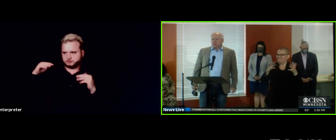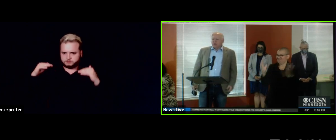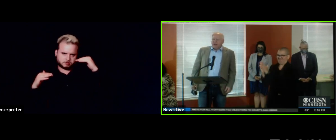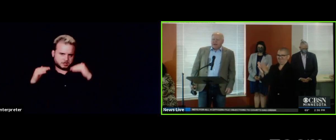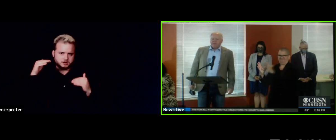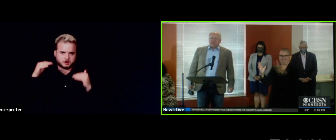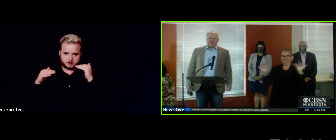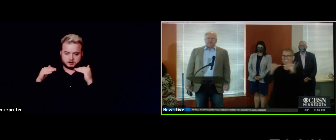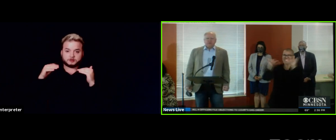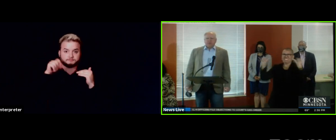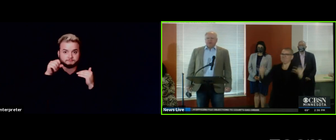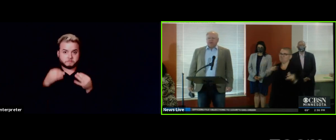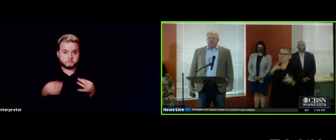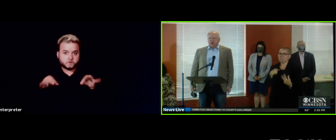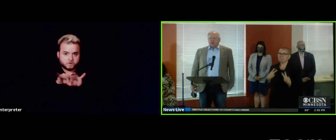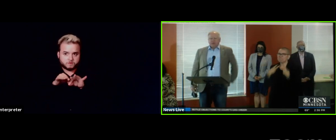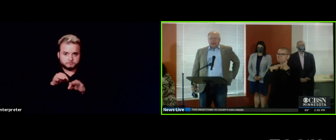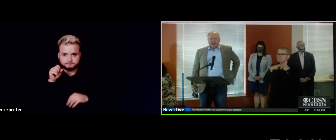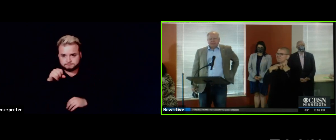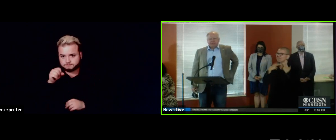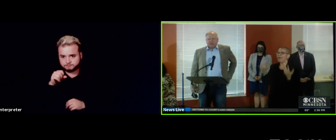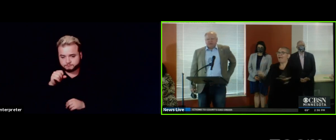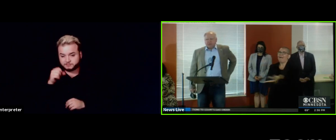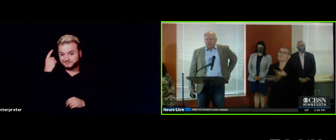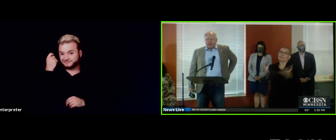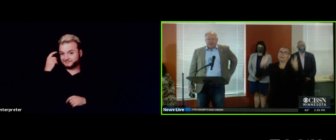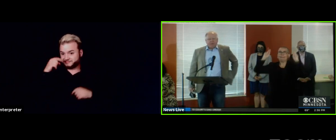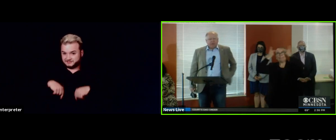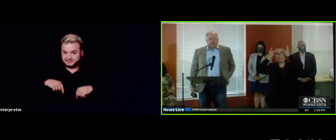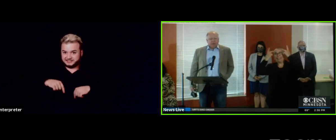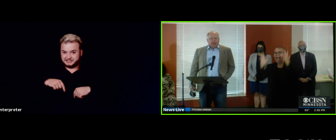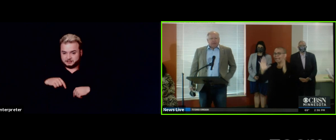where everything is so politically charged. I mean I am still somewhat baffled around